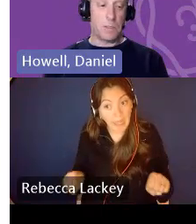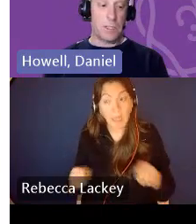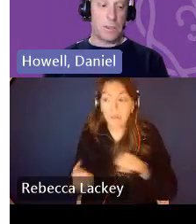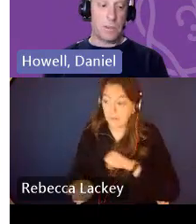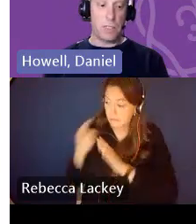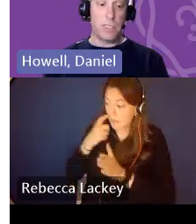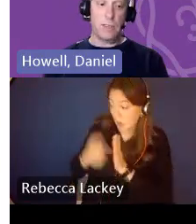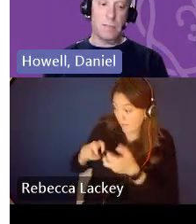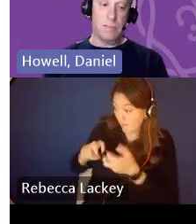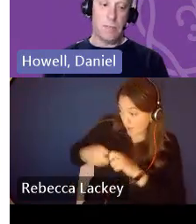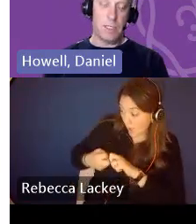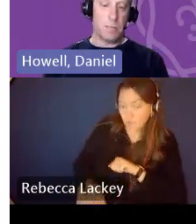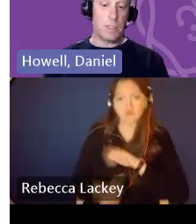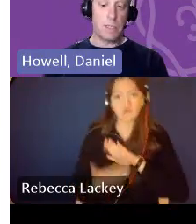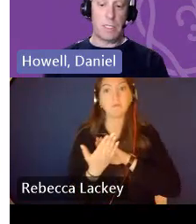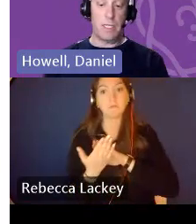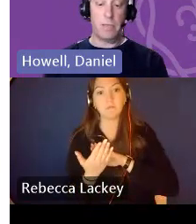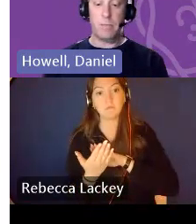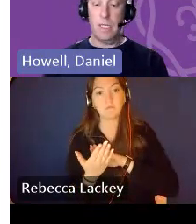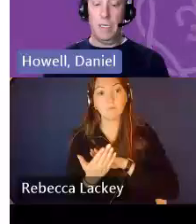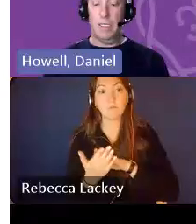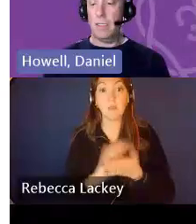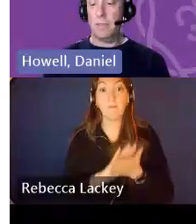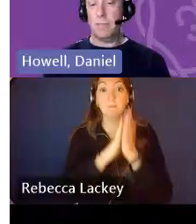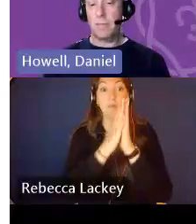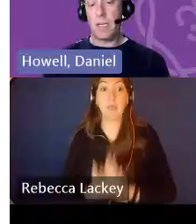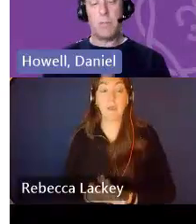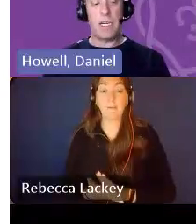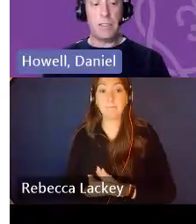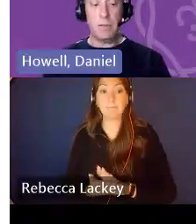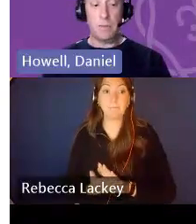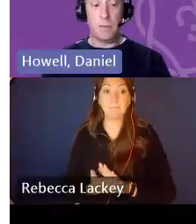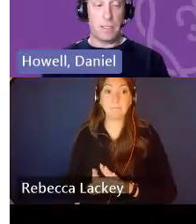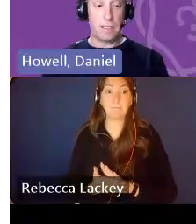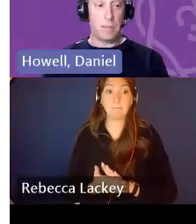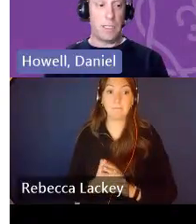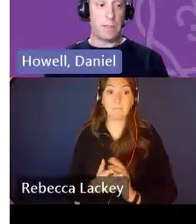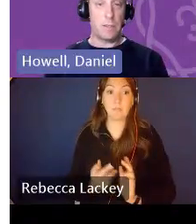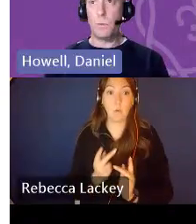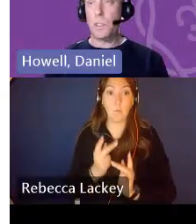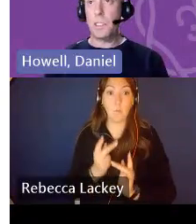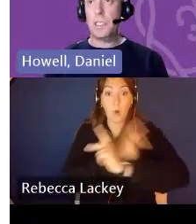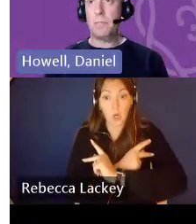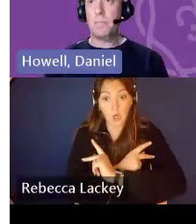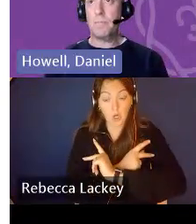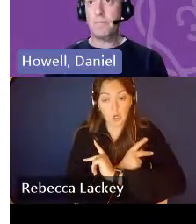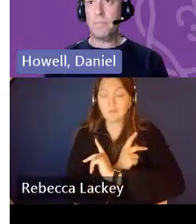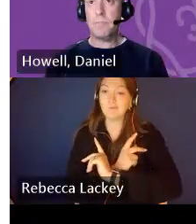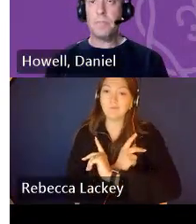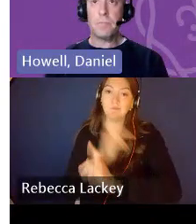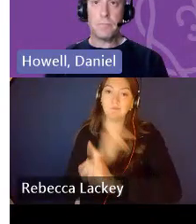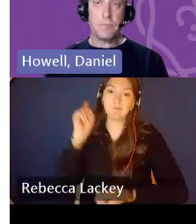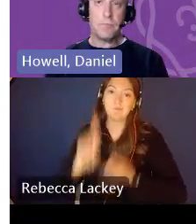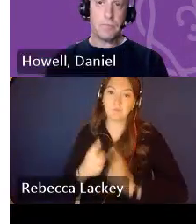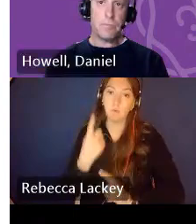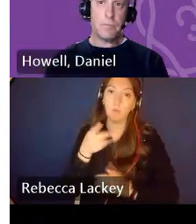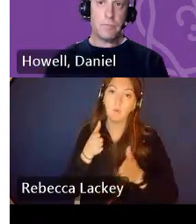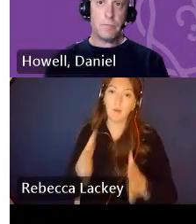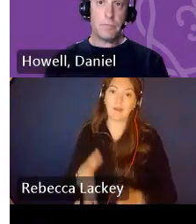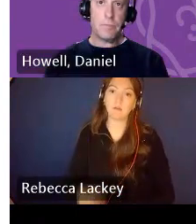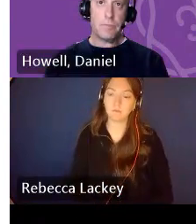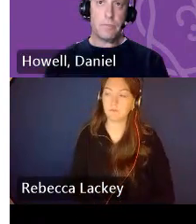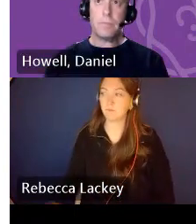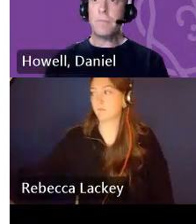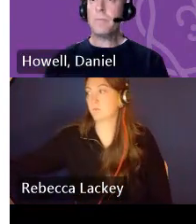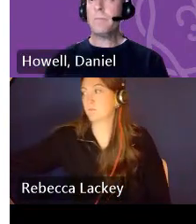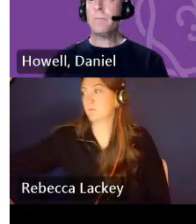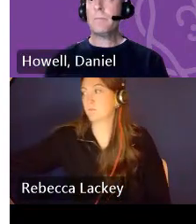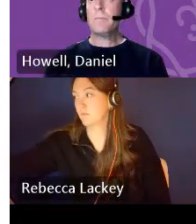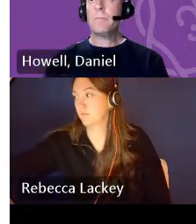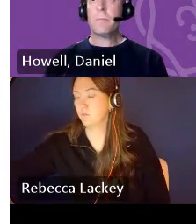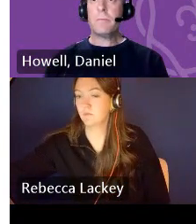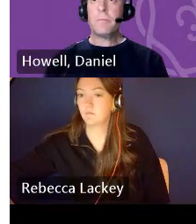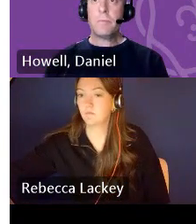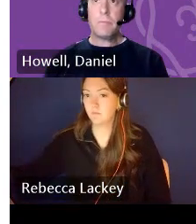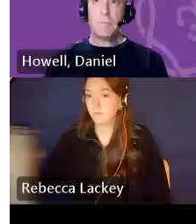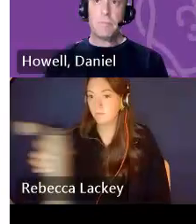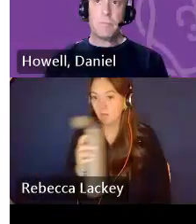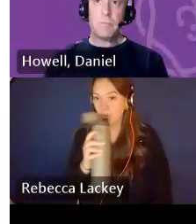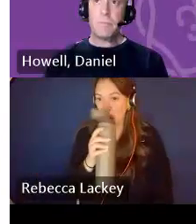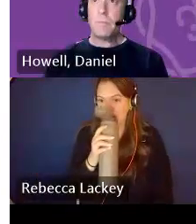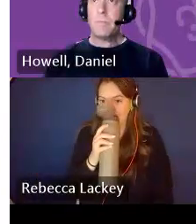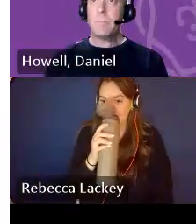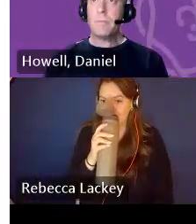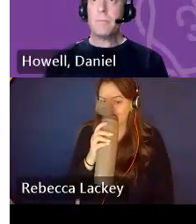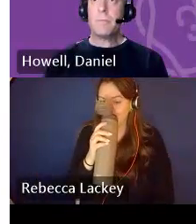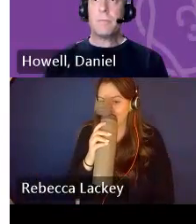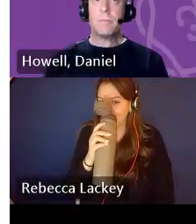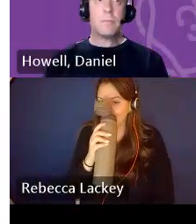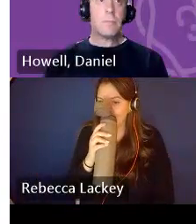we tried to address it and then when they became uh compounding we had to go down to the one lane.